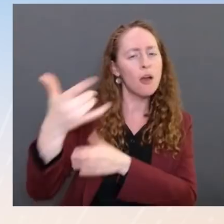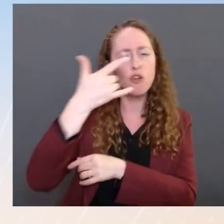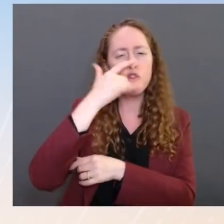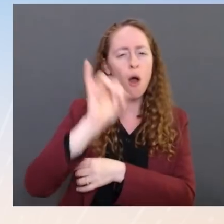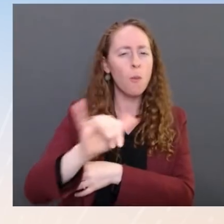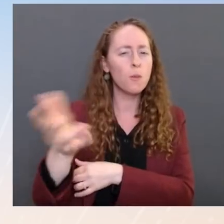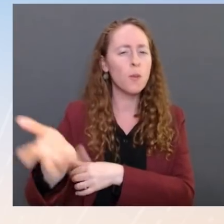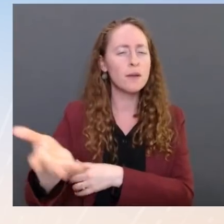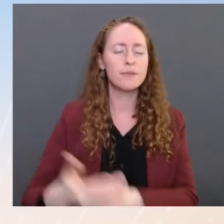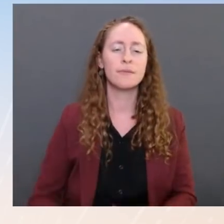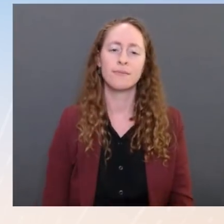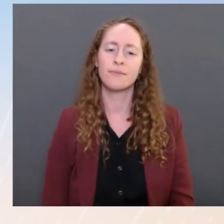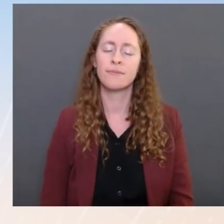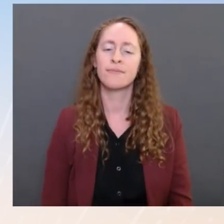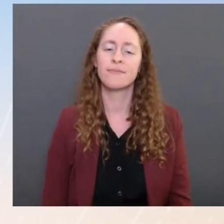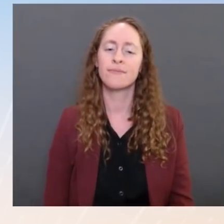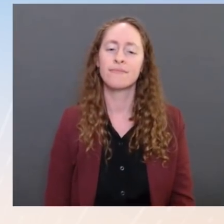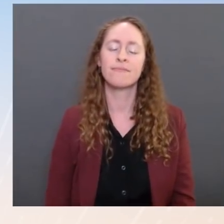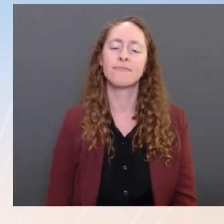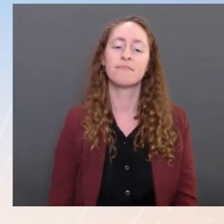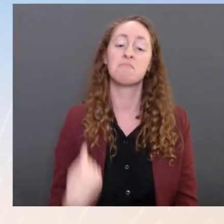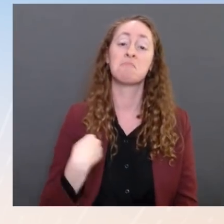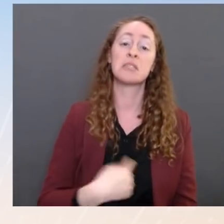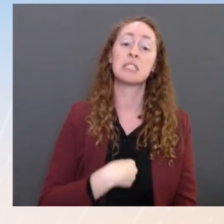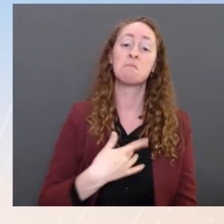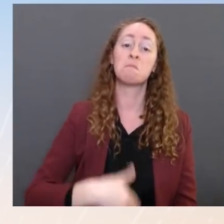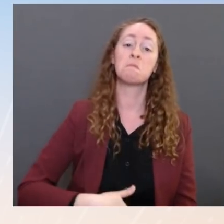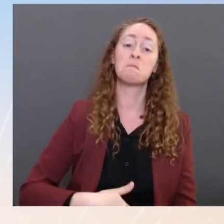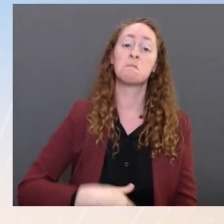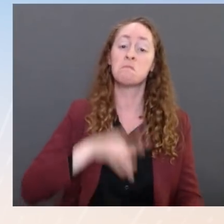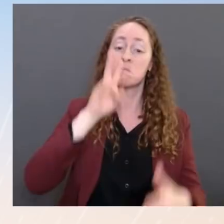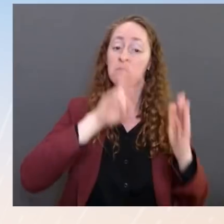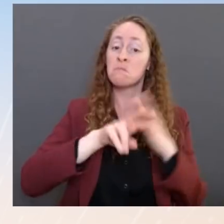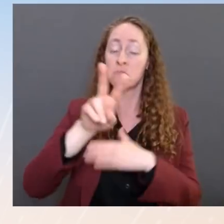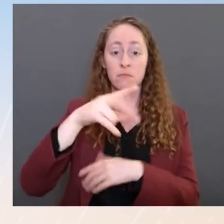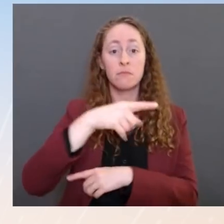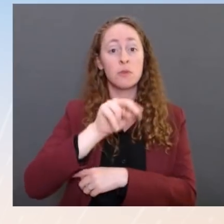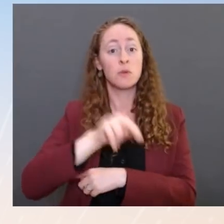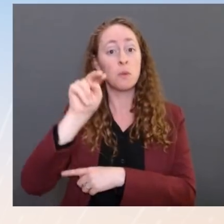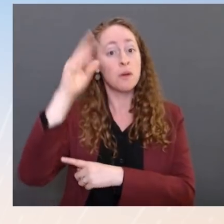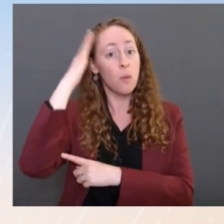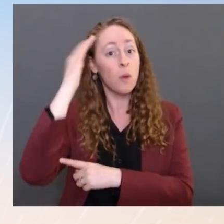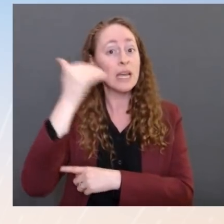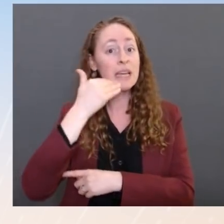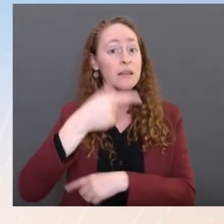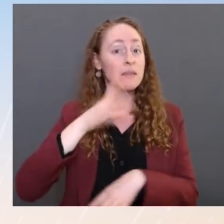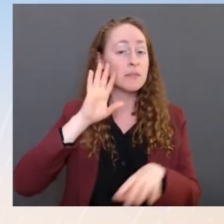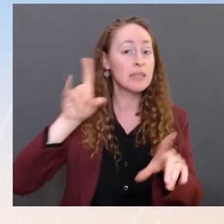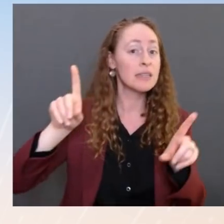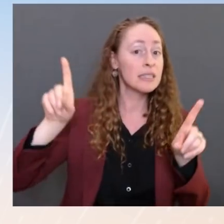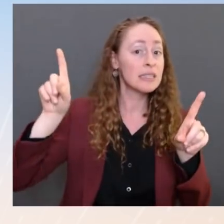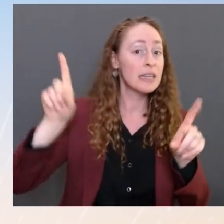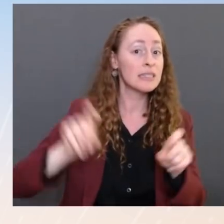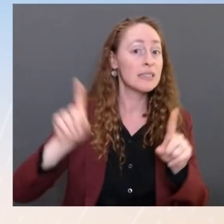the United States assesses that the Democratic Repub- -- People's Republic of Korea could be ready to conduct a test there as early as this month.